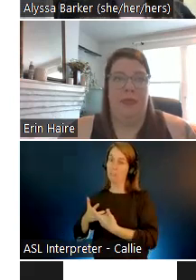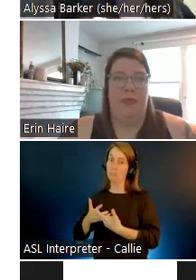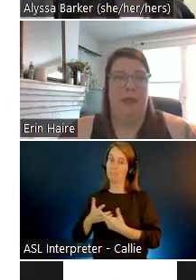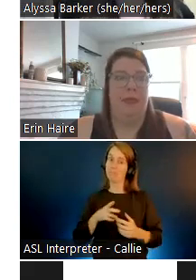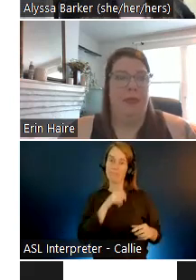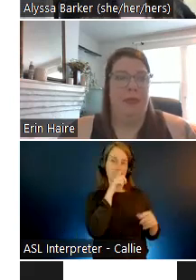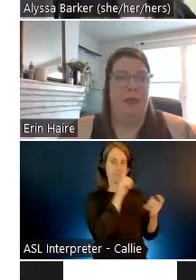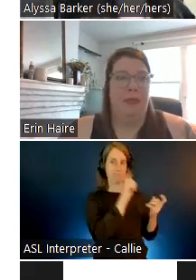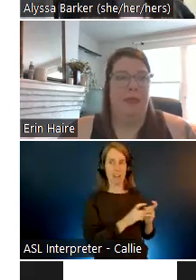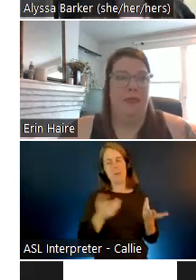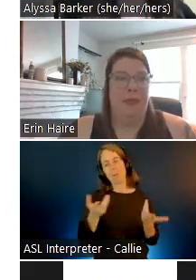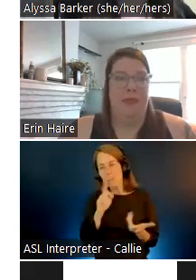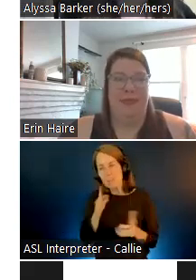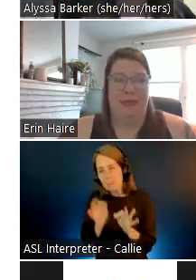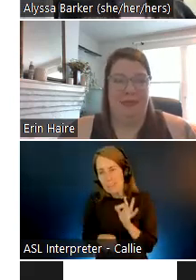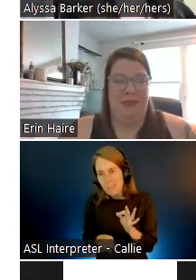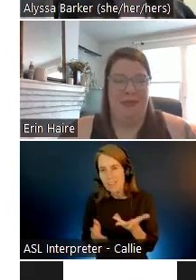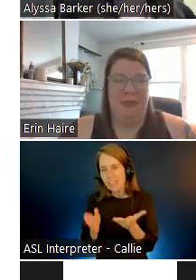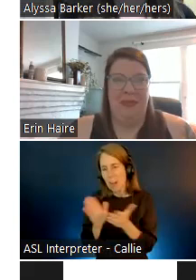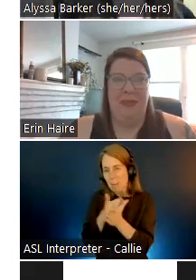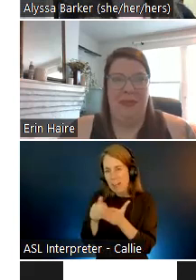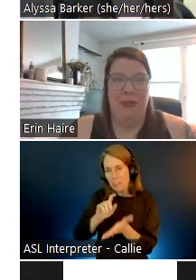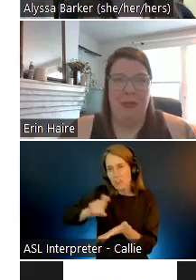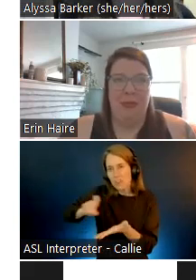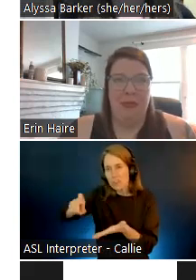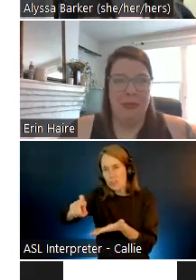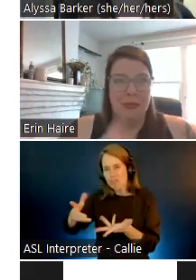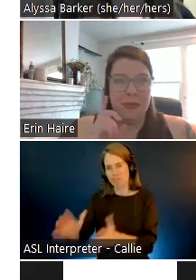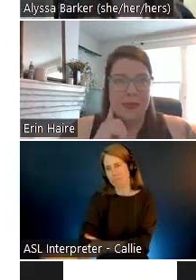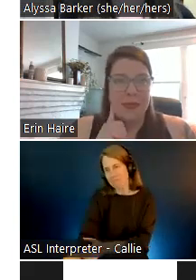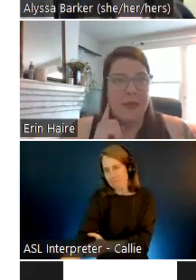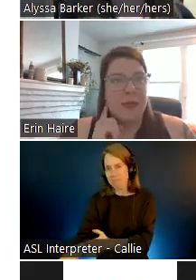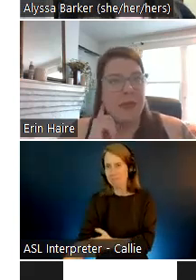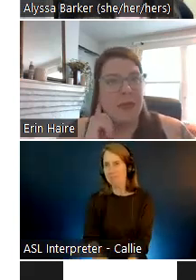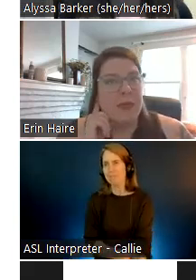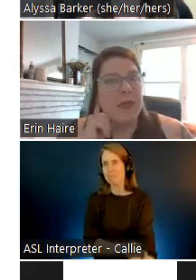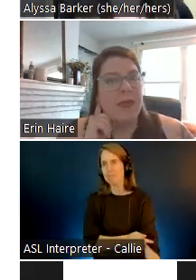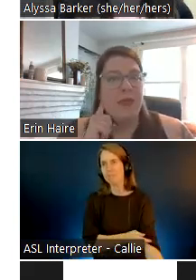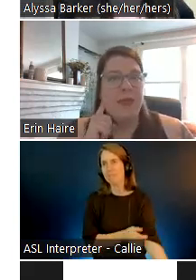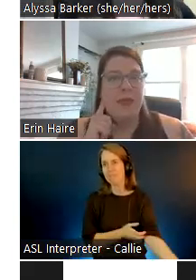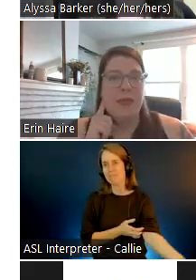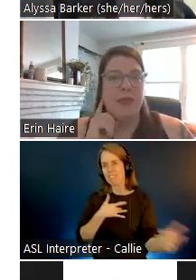if it's just painting you know unit whatever um on the the space whatever it is that it involves